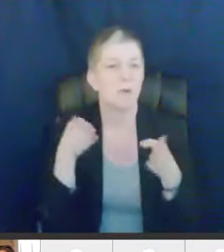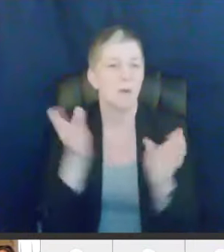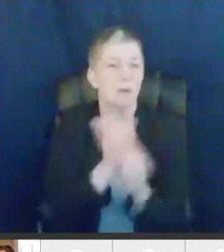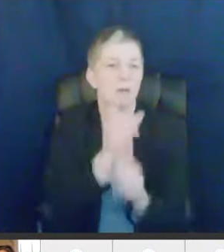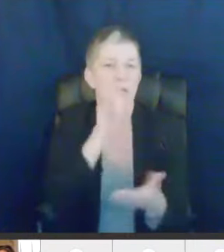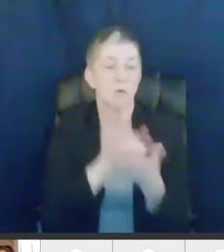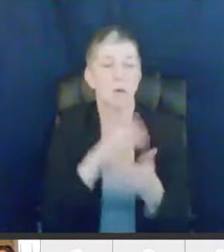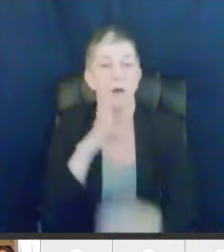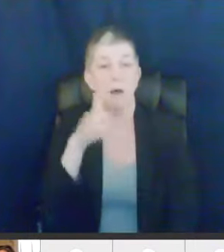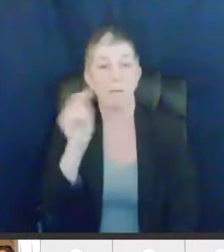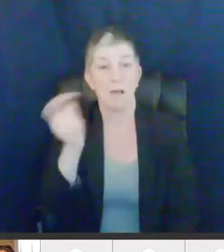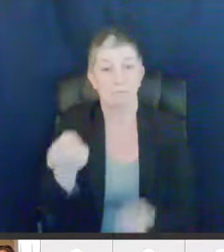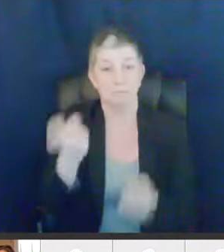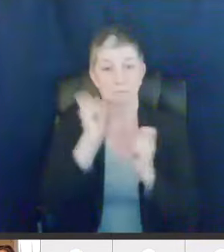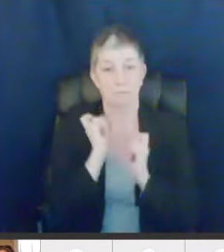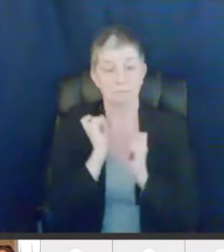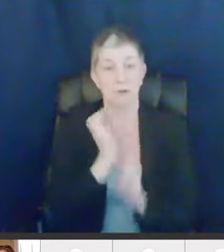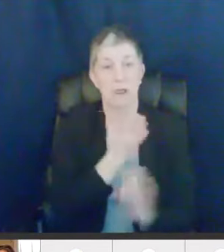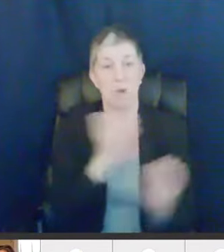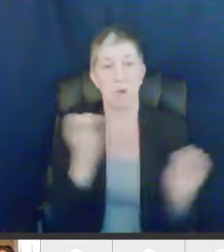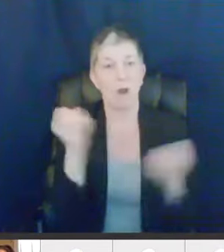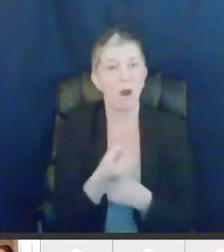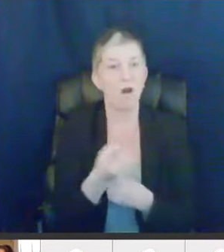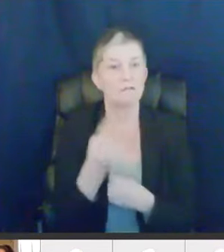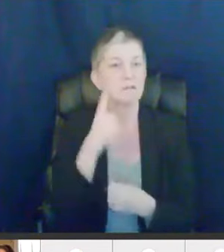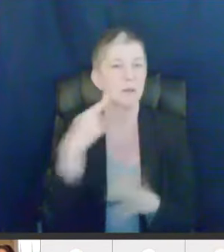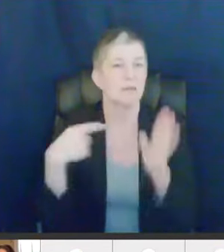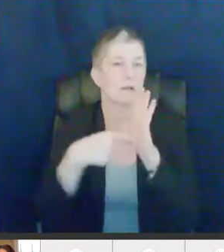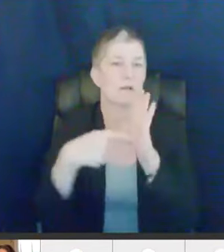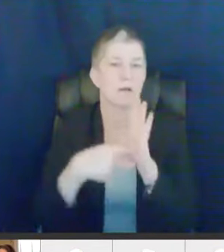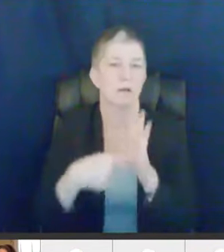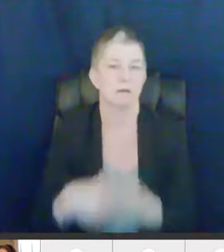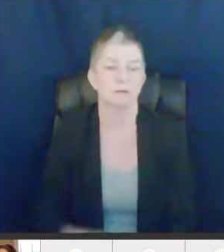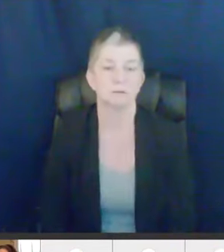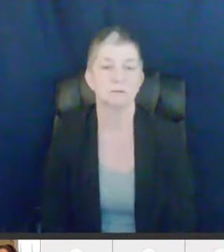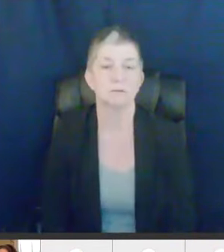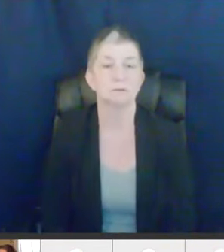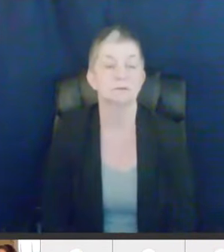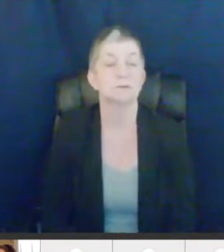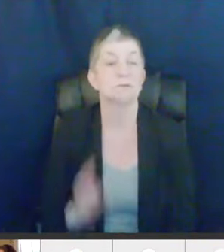our office by the Election Day deadline now let's place in the secure ballot